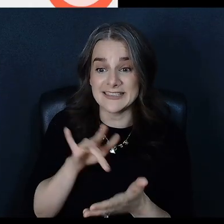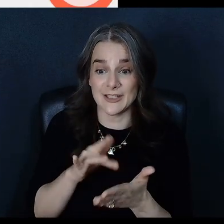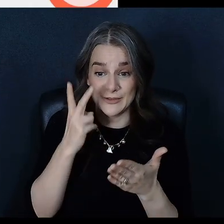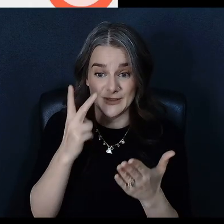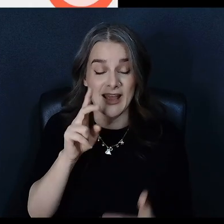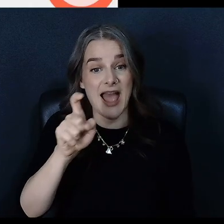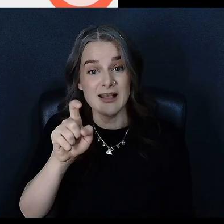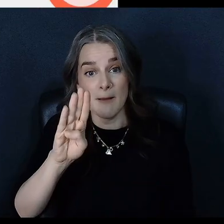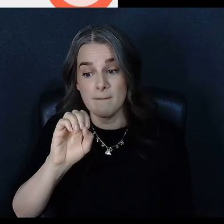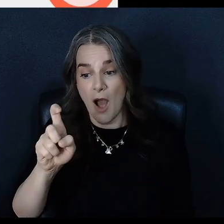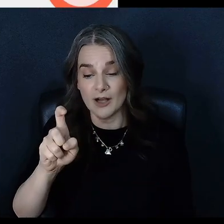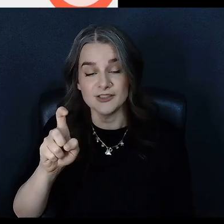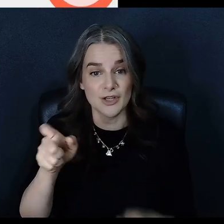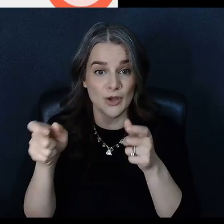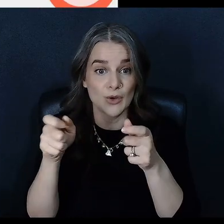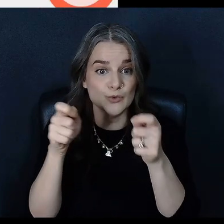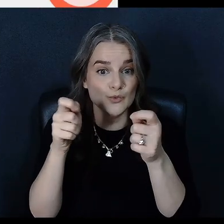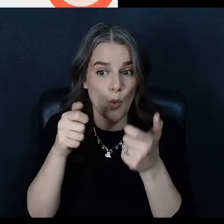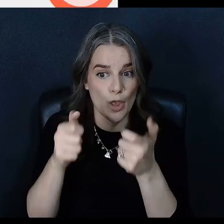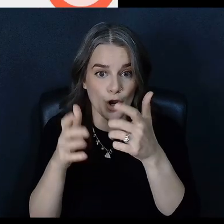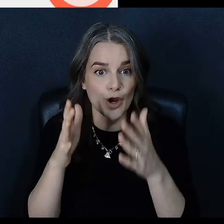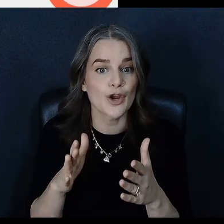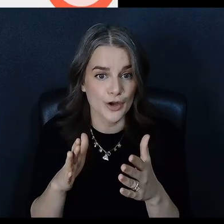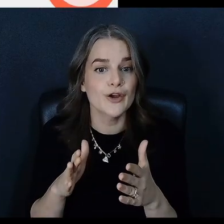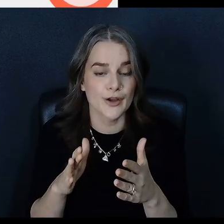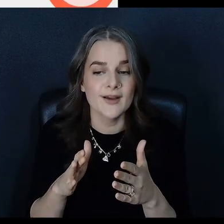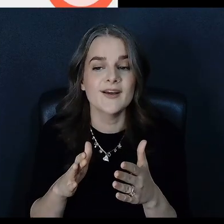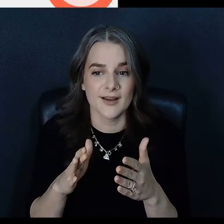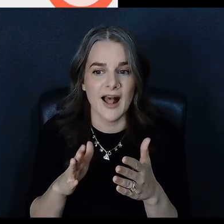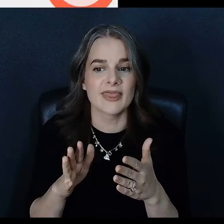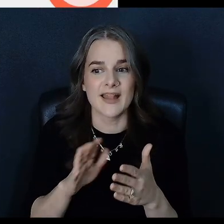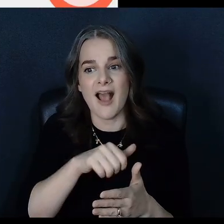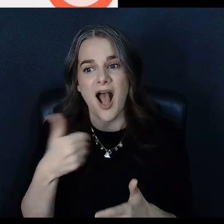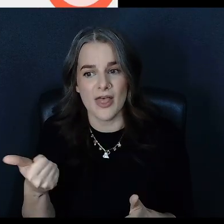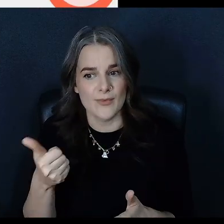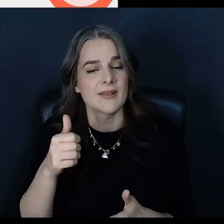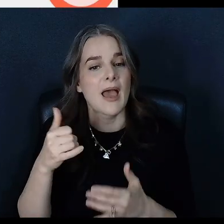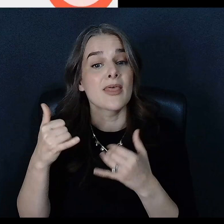The item at the top is the new PlayStation adapted controller, which is customizable.